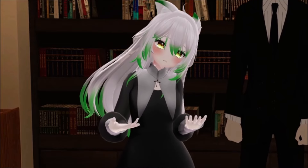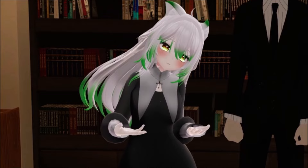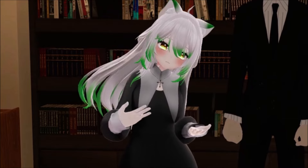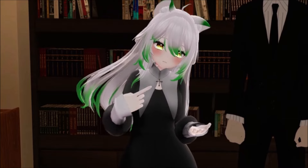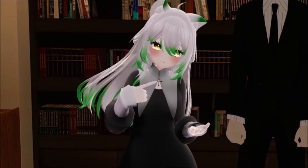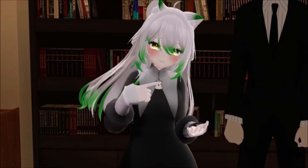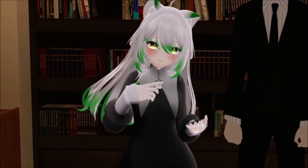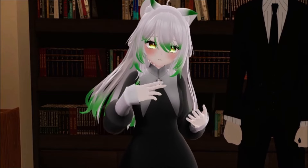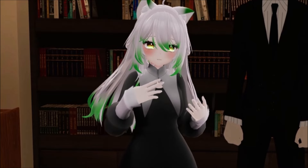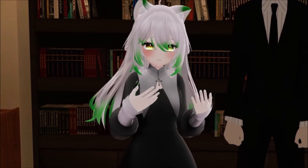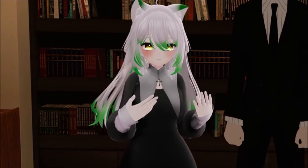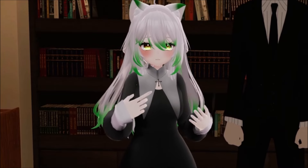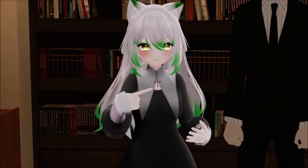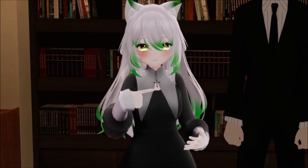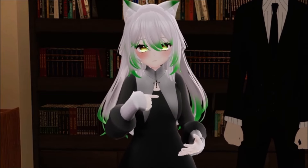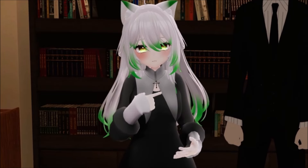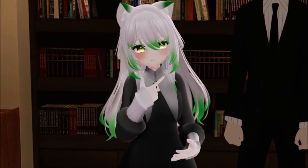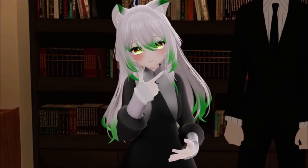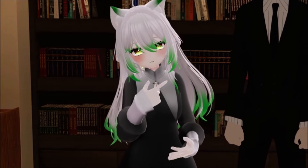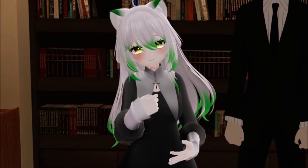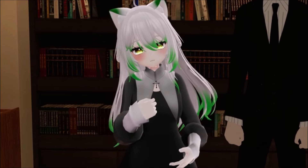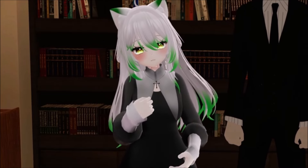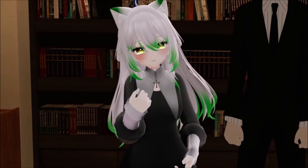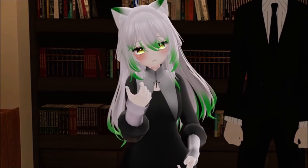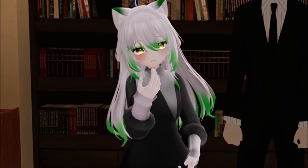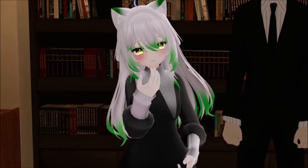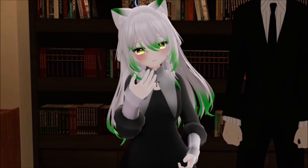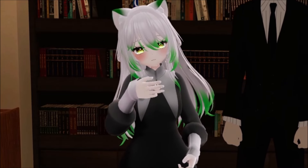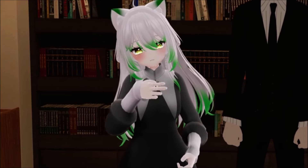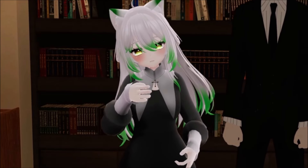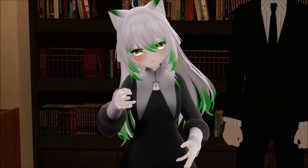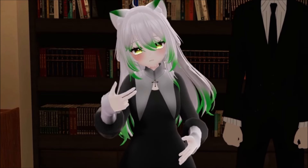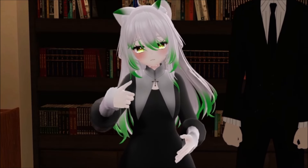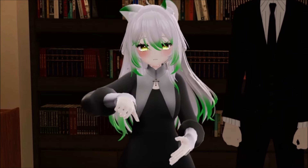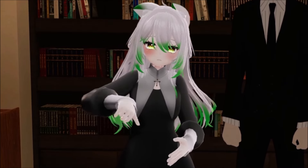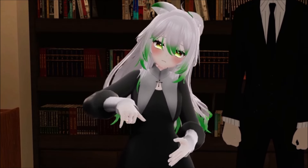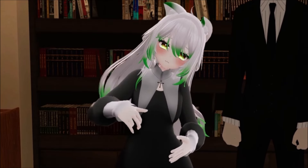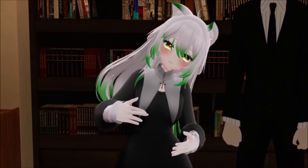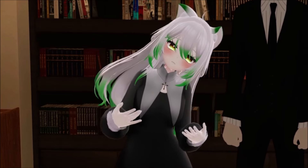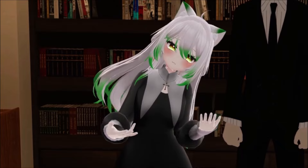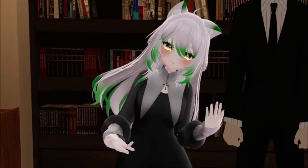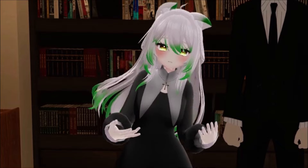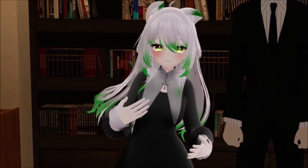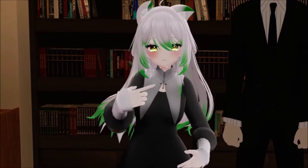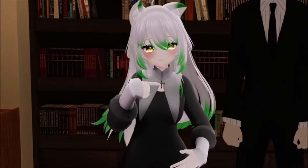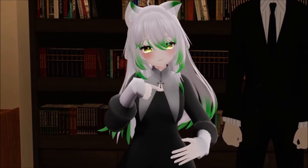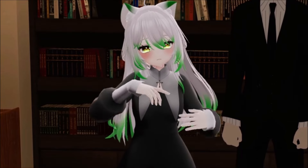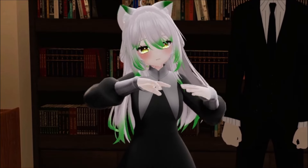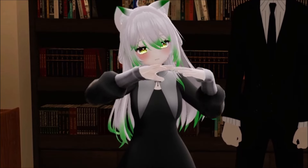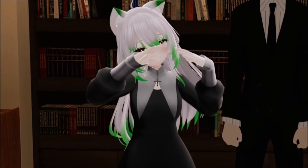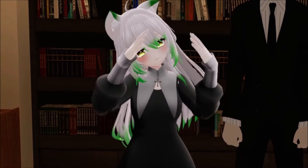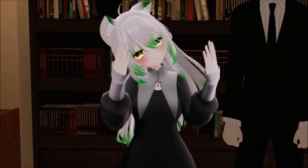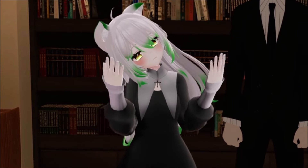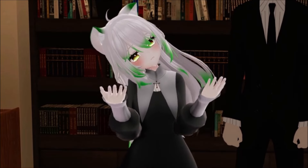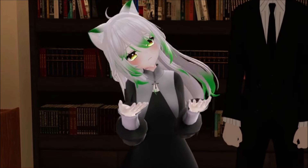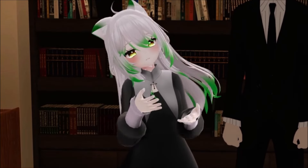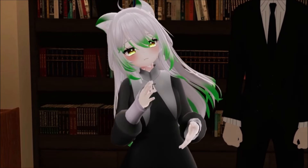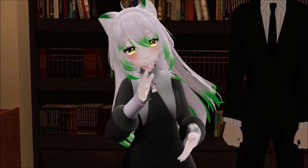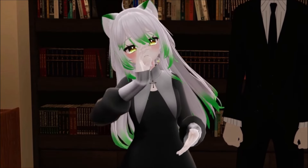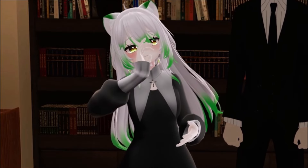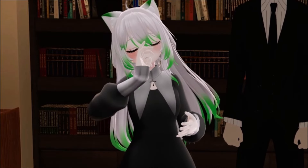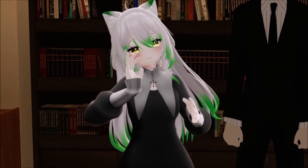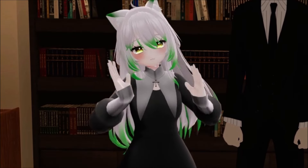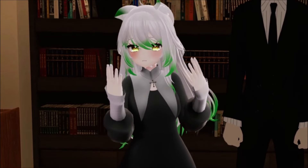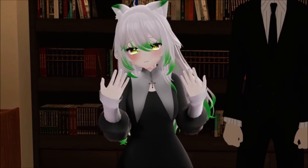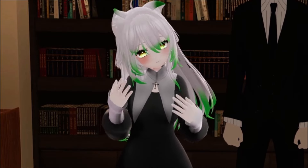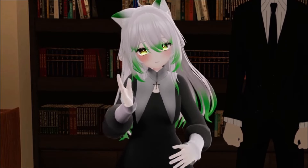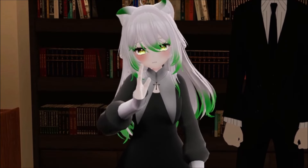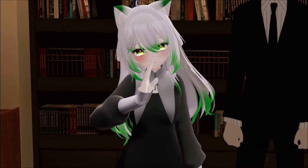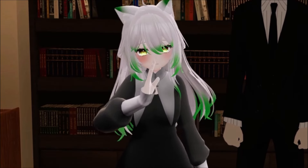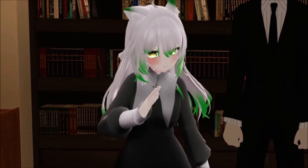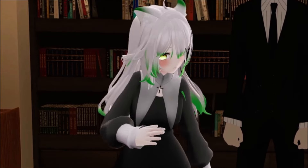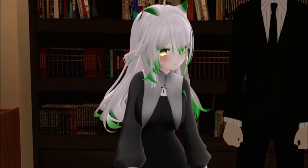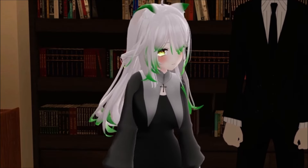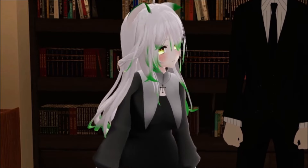(Japanese Sign Language) I don't drink boba tea often